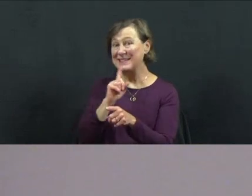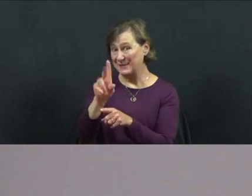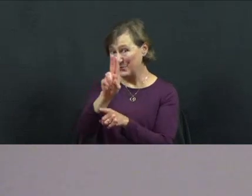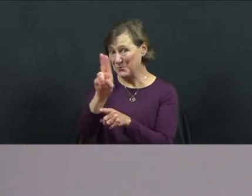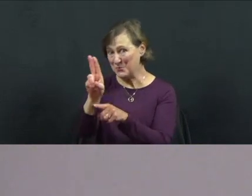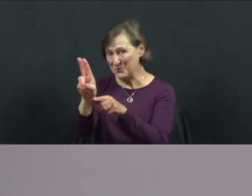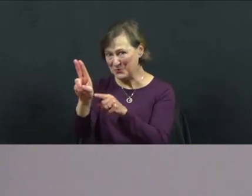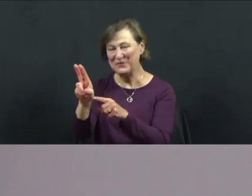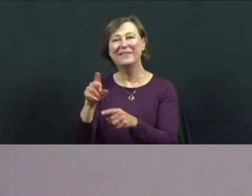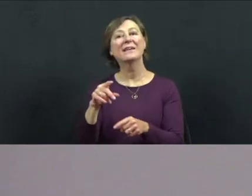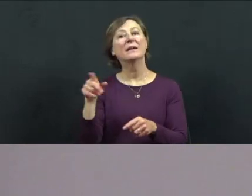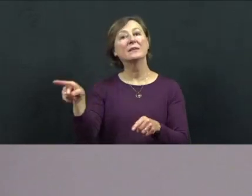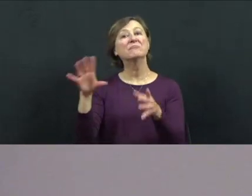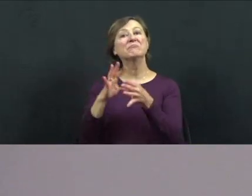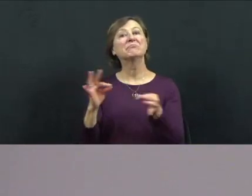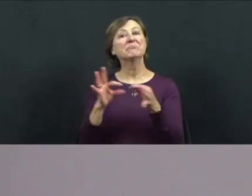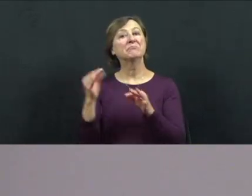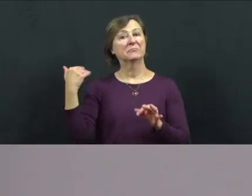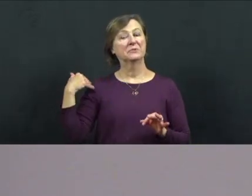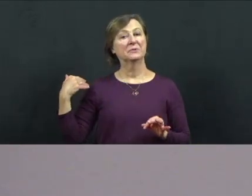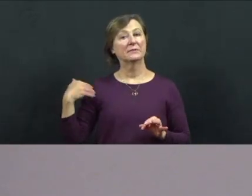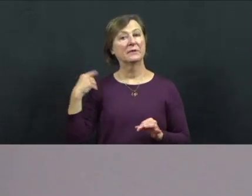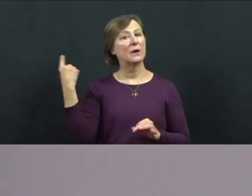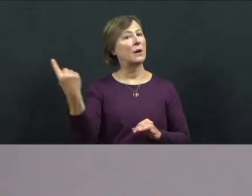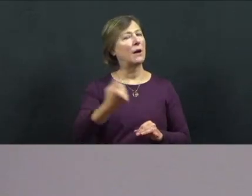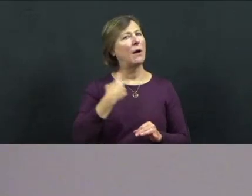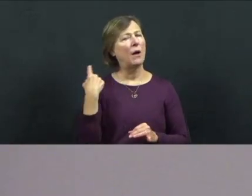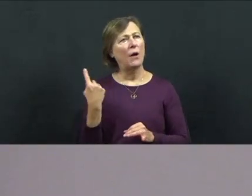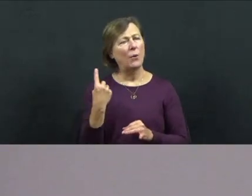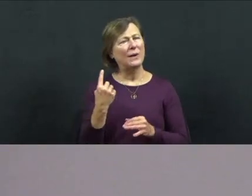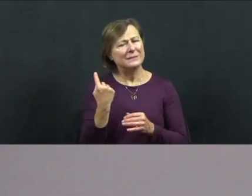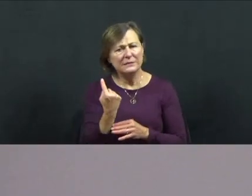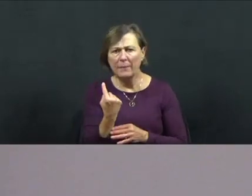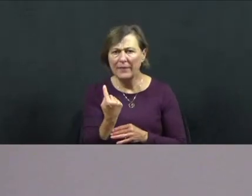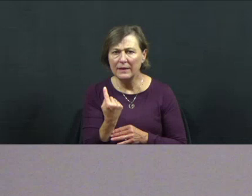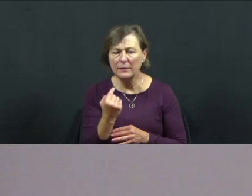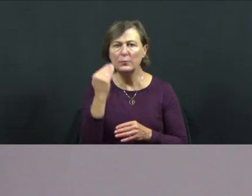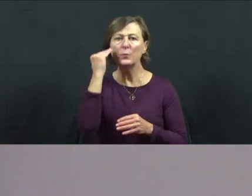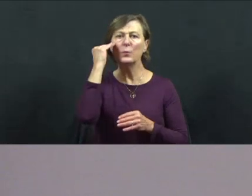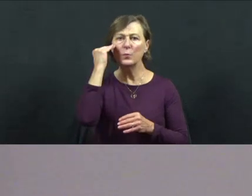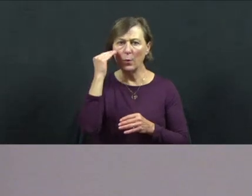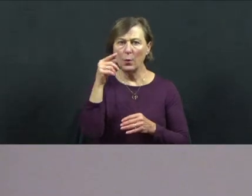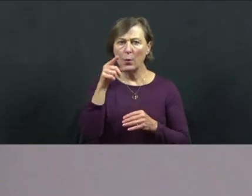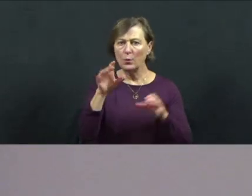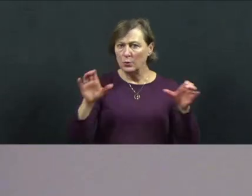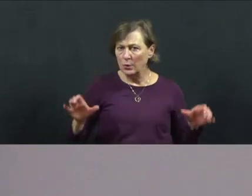has said, "It's always something to know you've done the most you could,